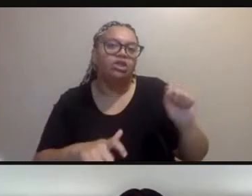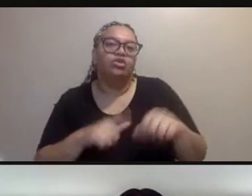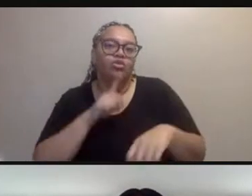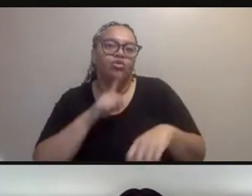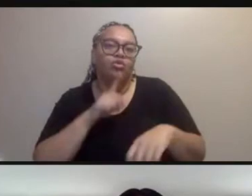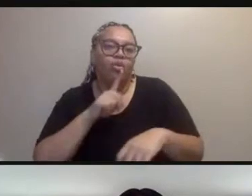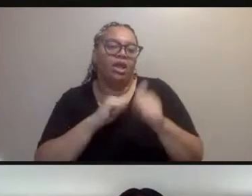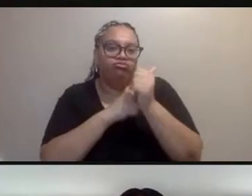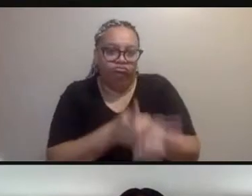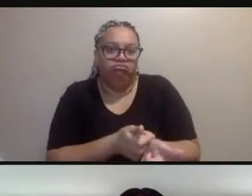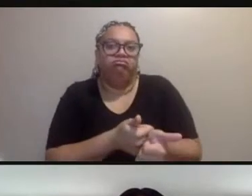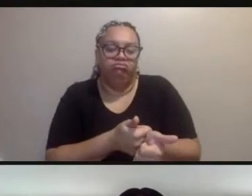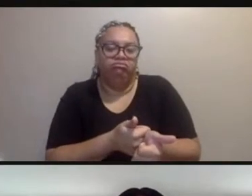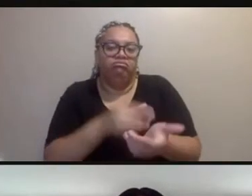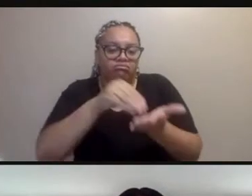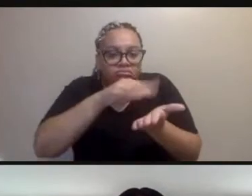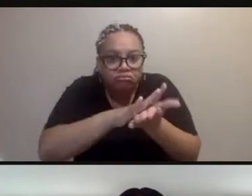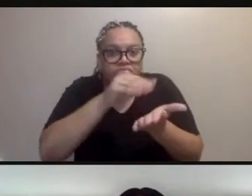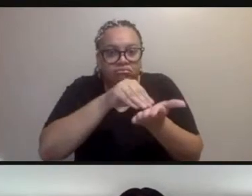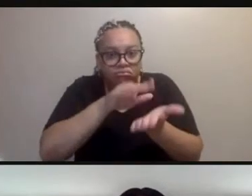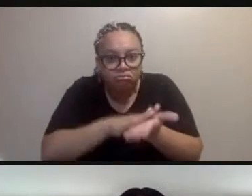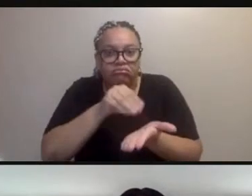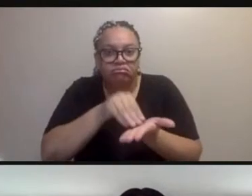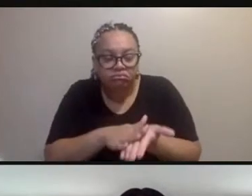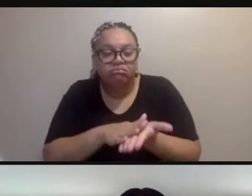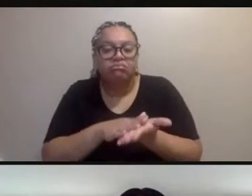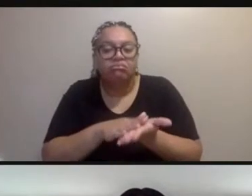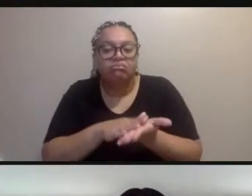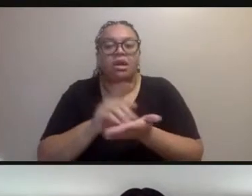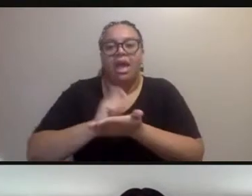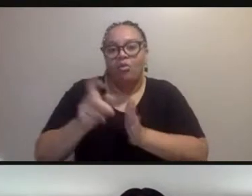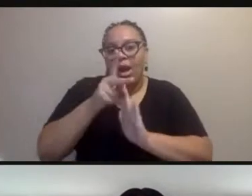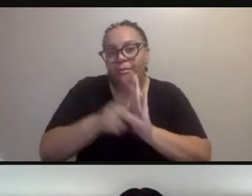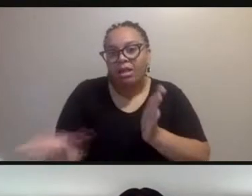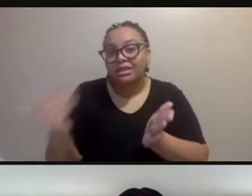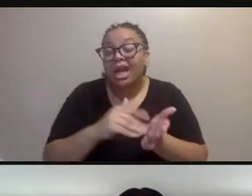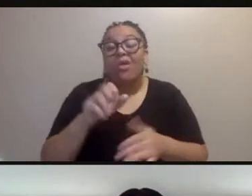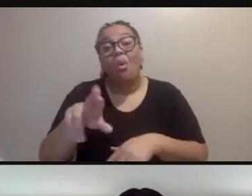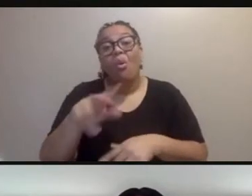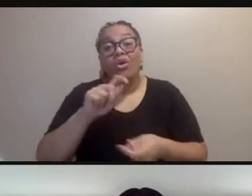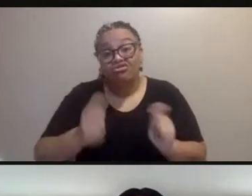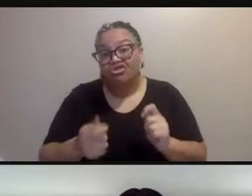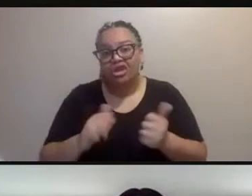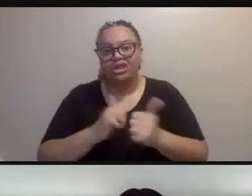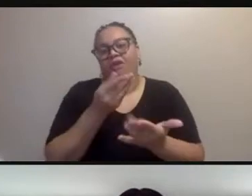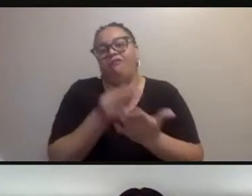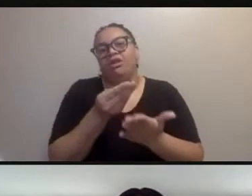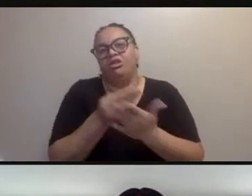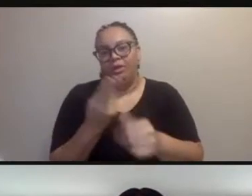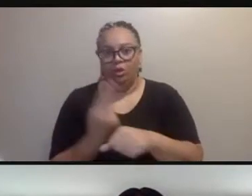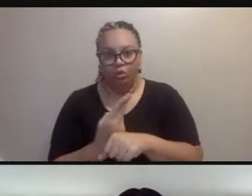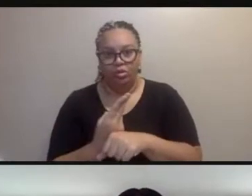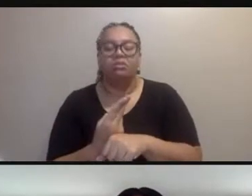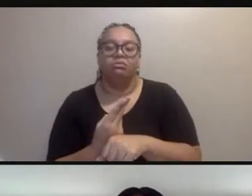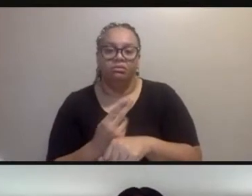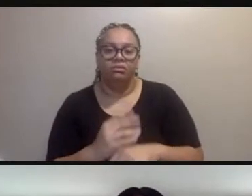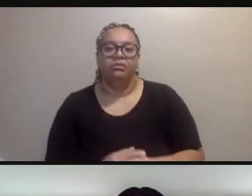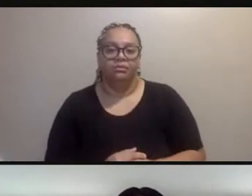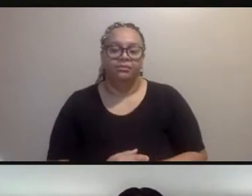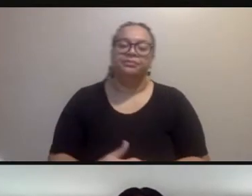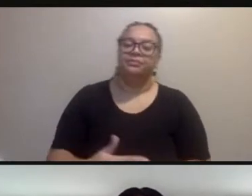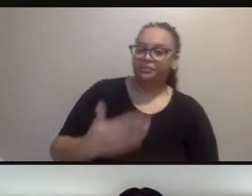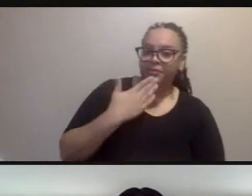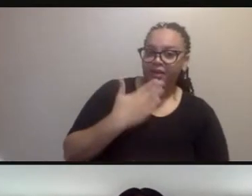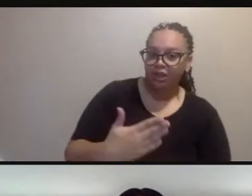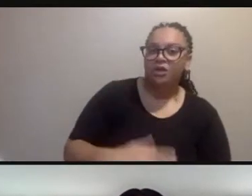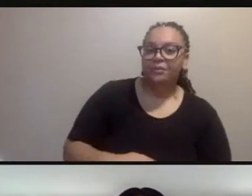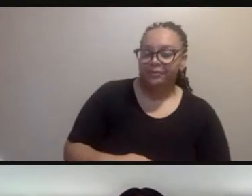BEHAVIORALLY OR WITH SAFETY